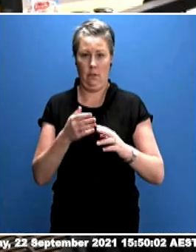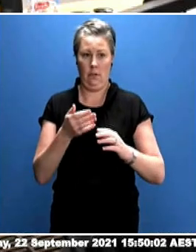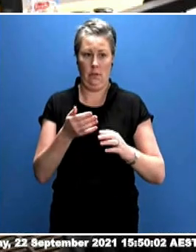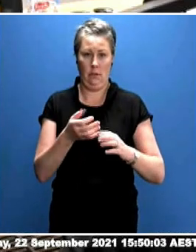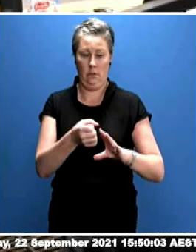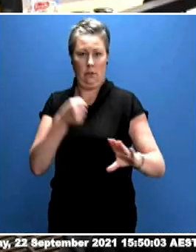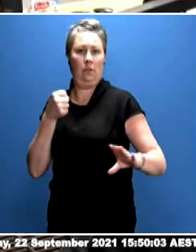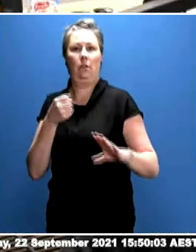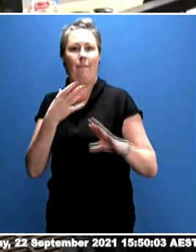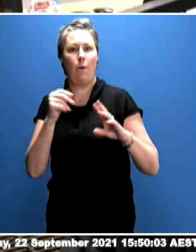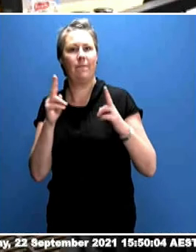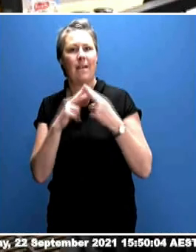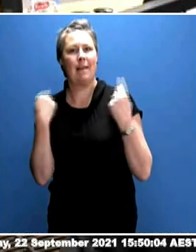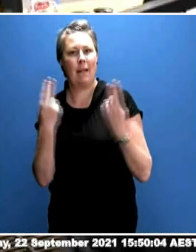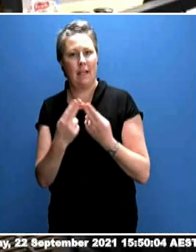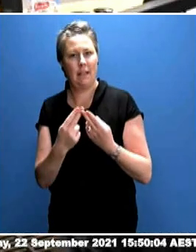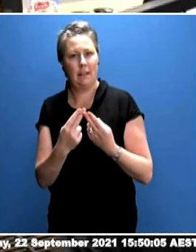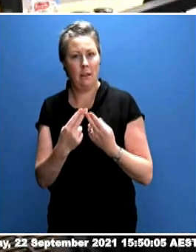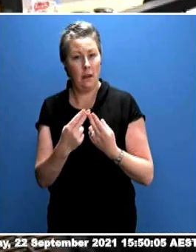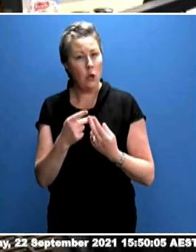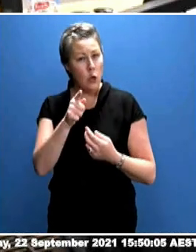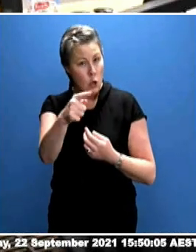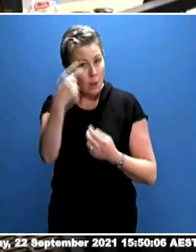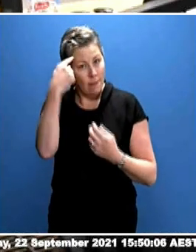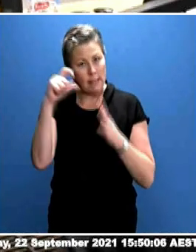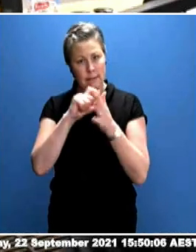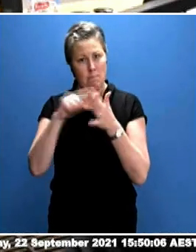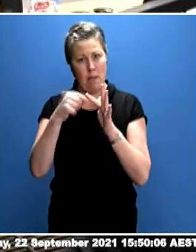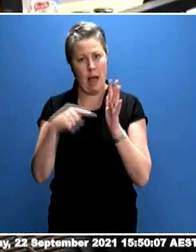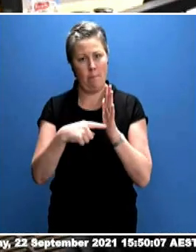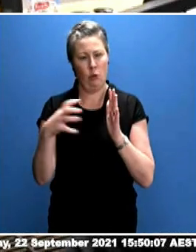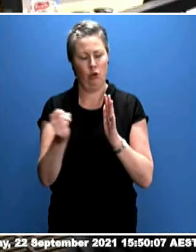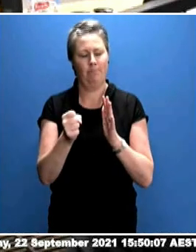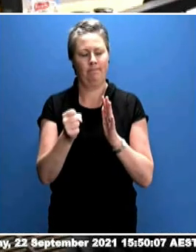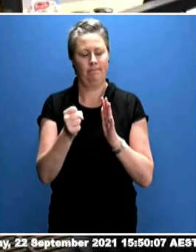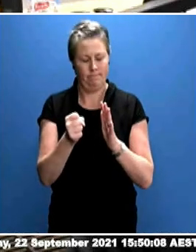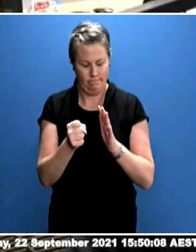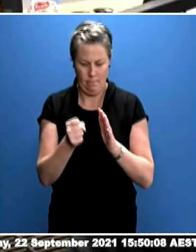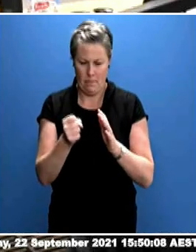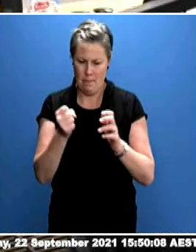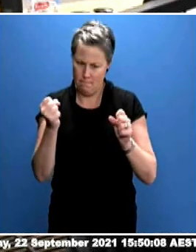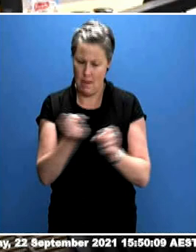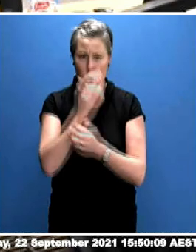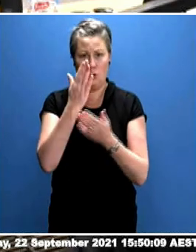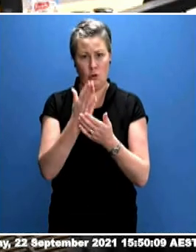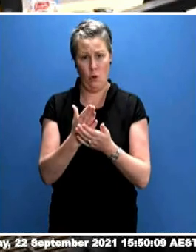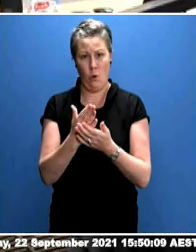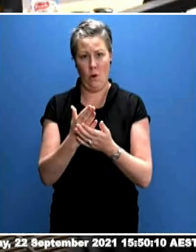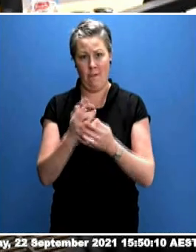Do you think the Department should make it a priority to have a physical unification of the family if that's possible?